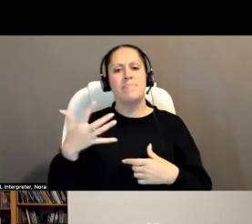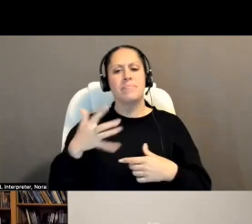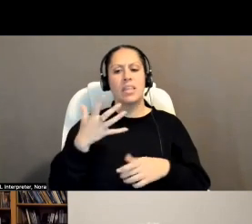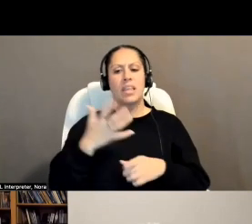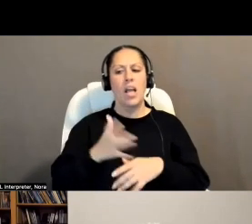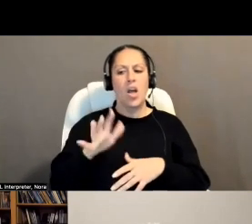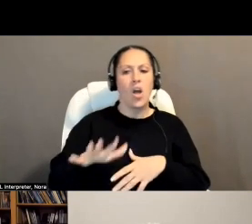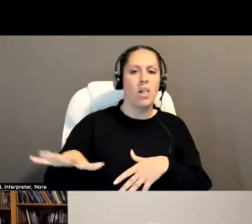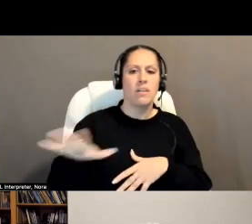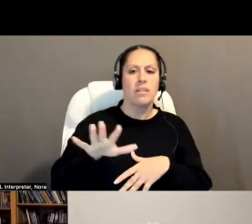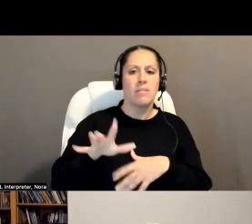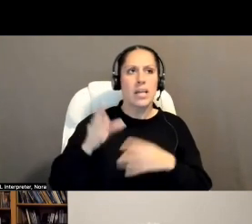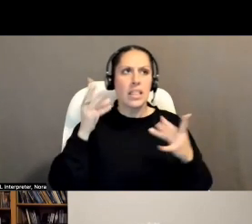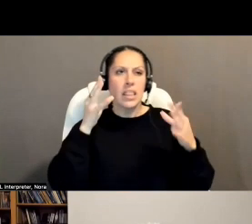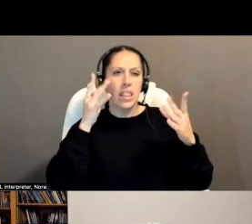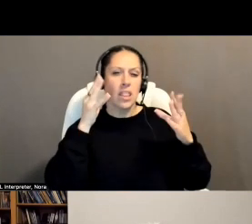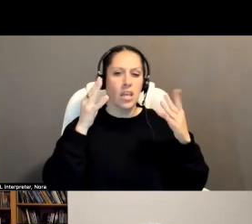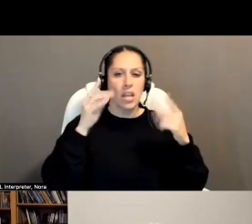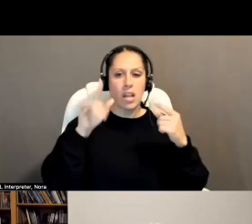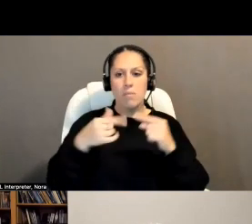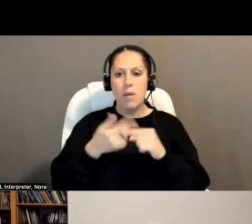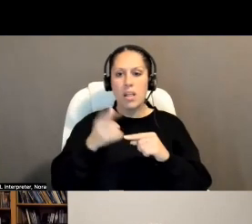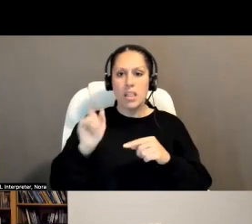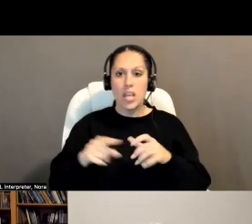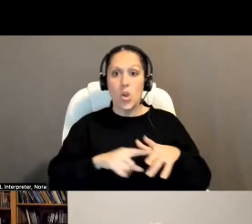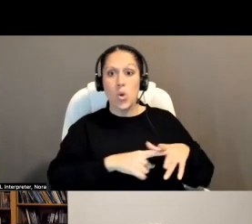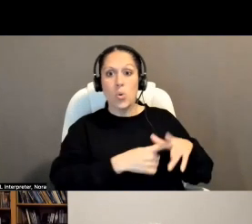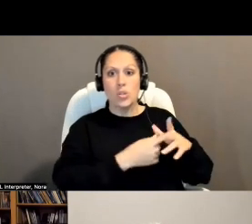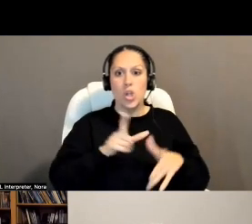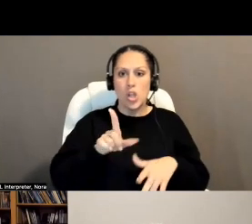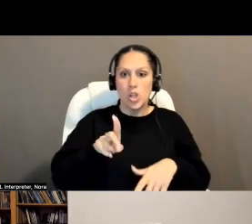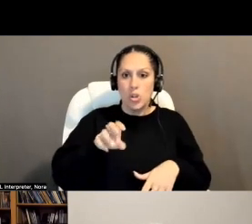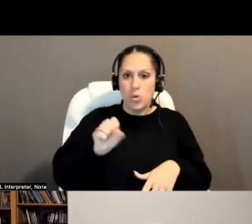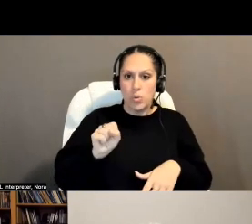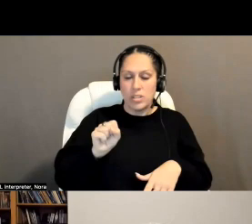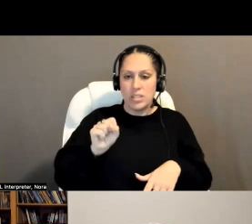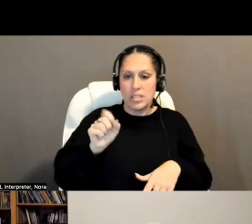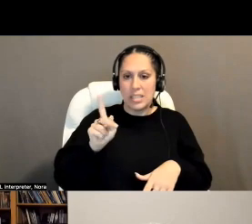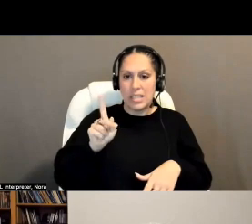all, like, thinking a little bit about the original Lewis Carroll stories. Well, also,